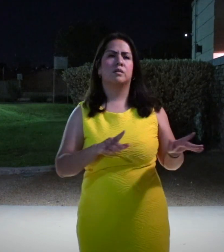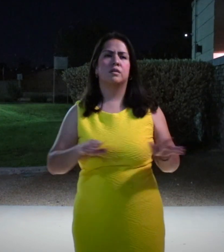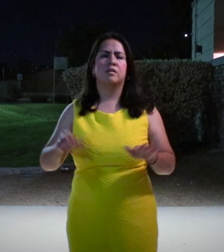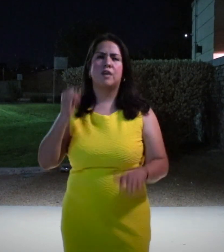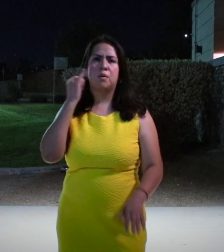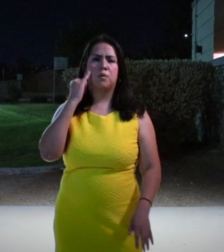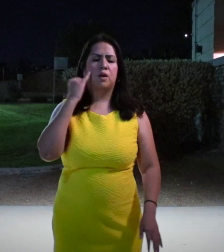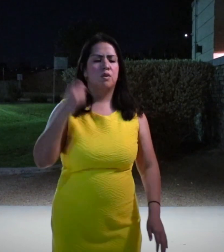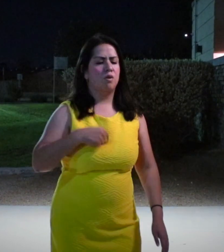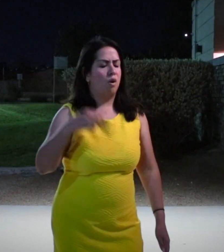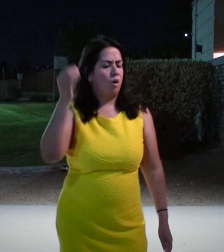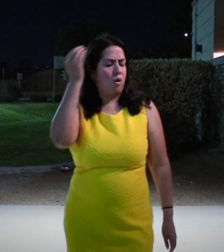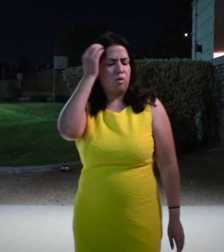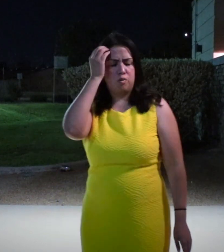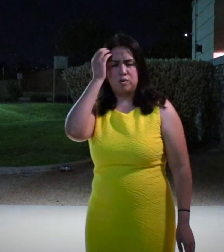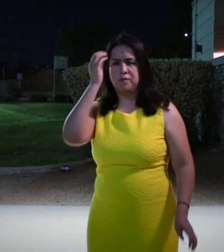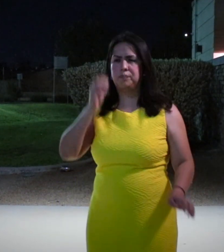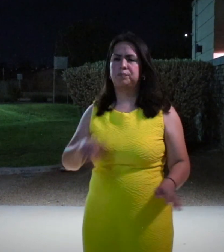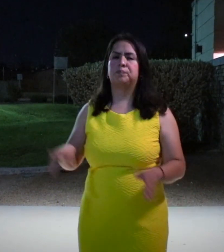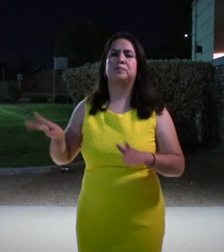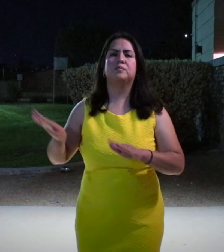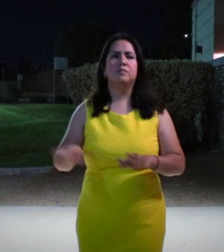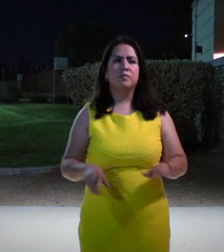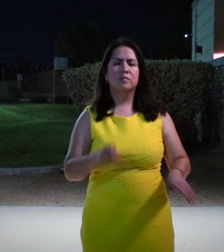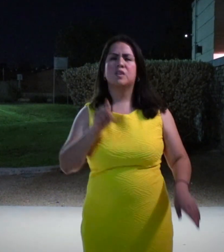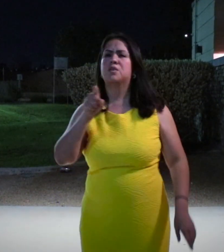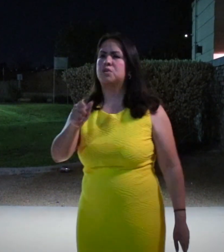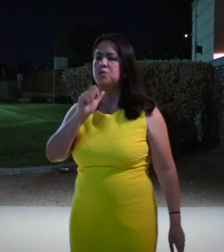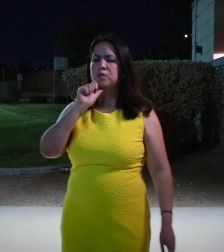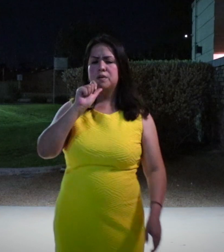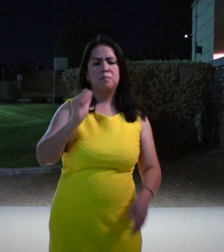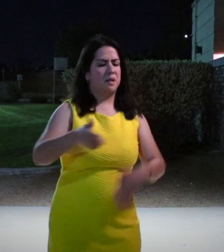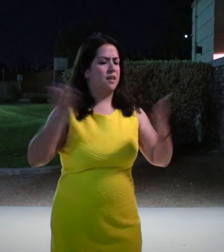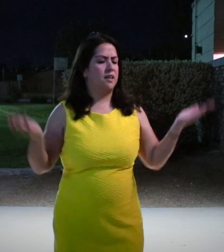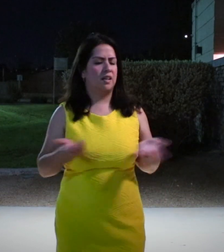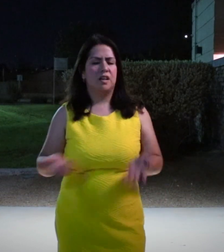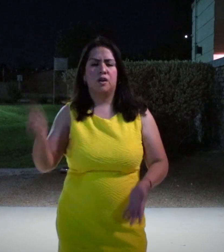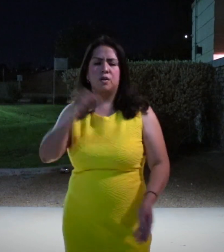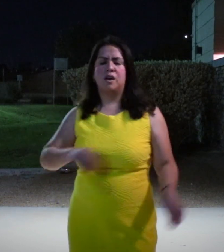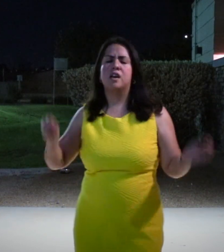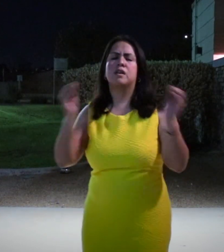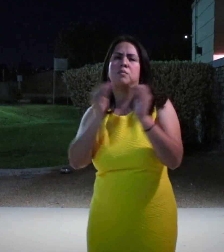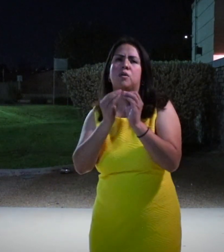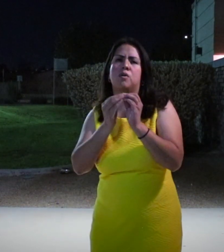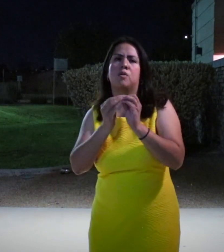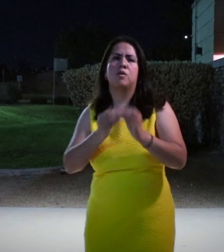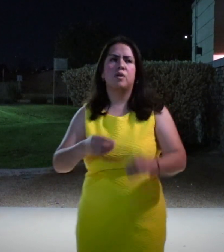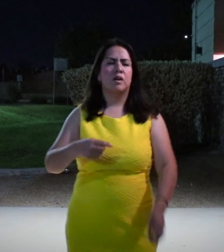If I would have known That you wouldn't be here anymore